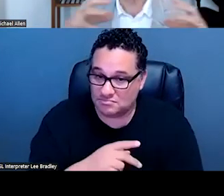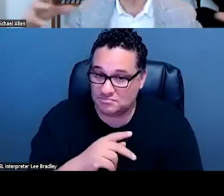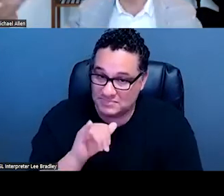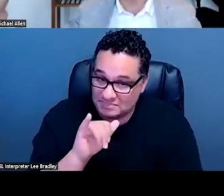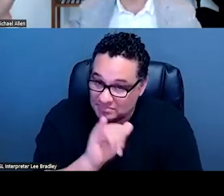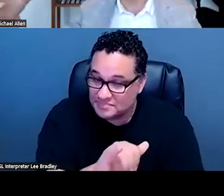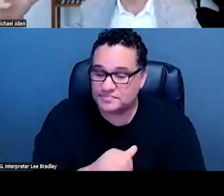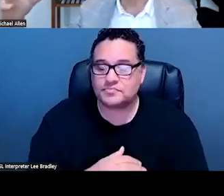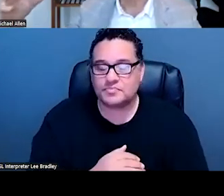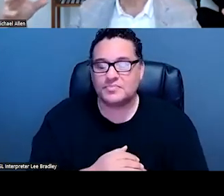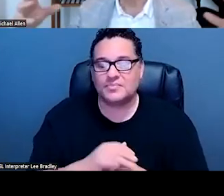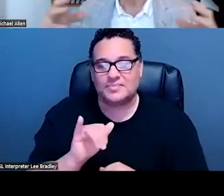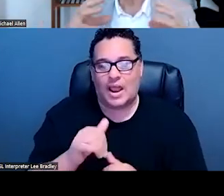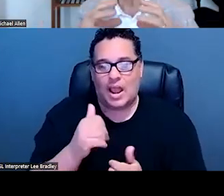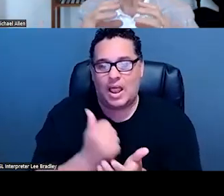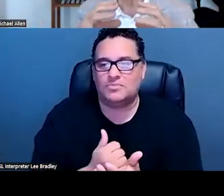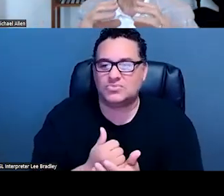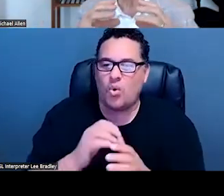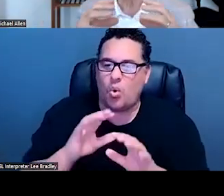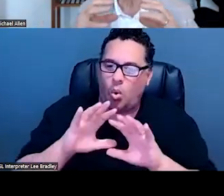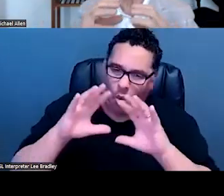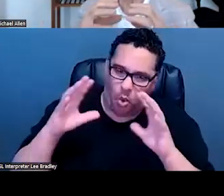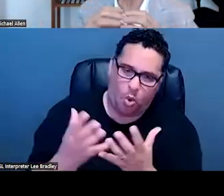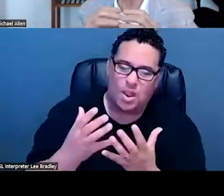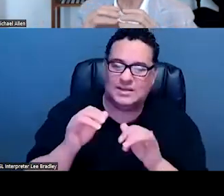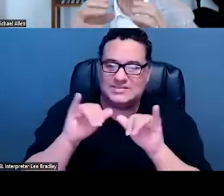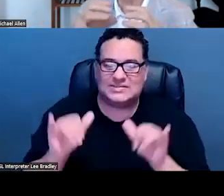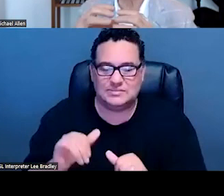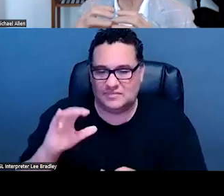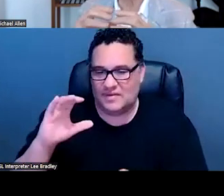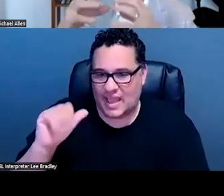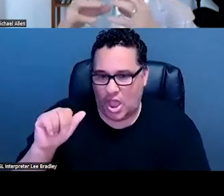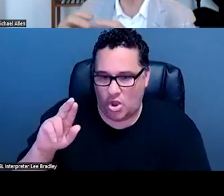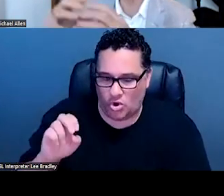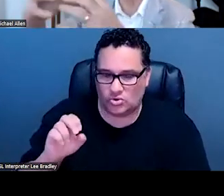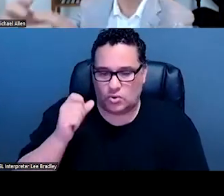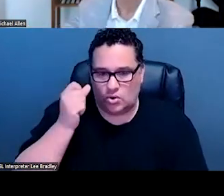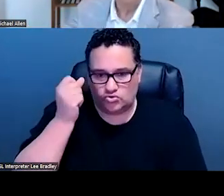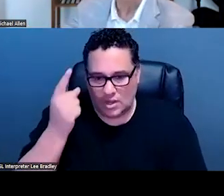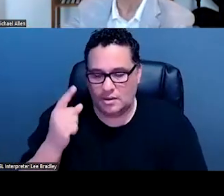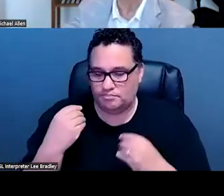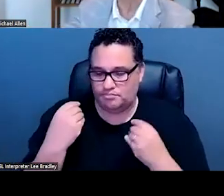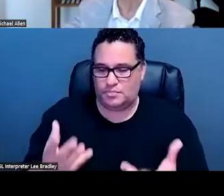OF CARE, TO, TO TO UNDERSTAND, AND PROVIDE THE APPROPRIATE LEVEL OF CARE,